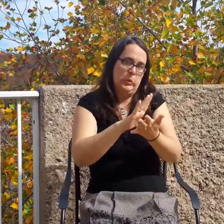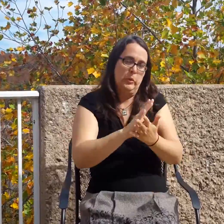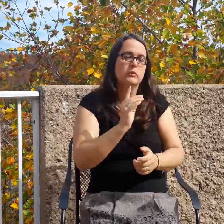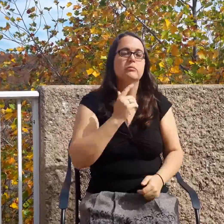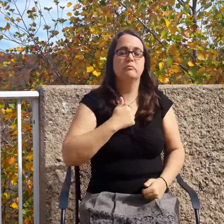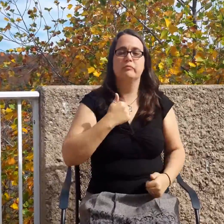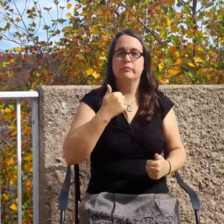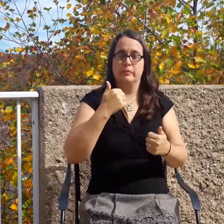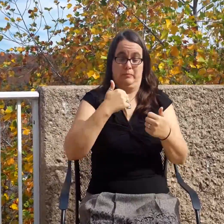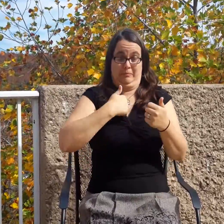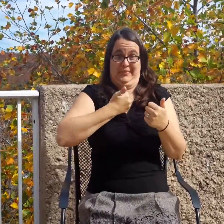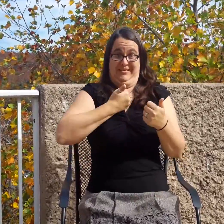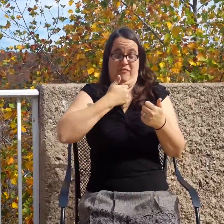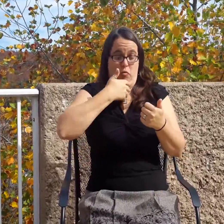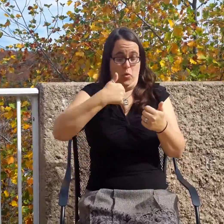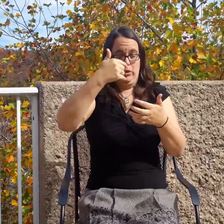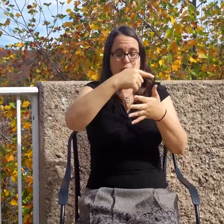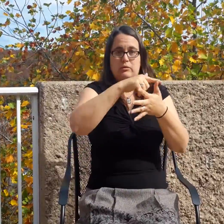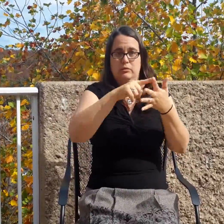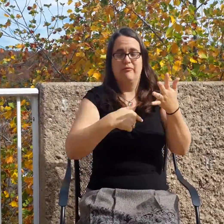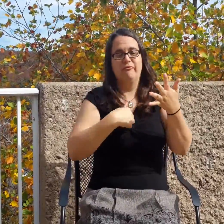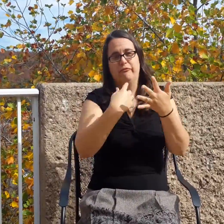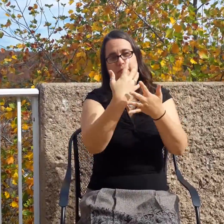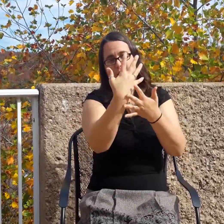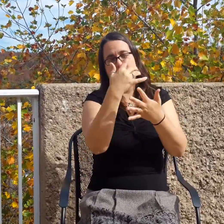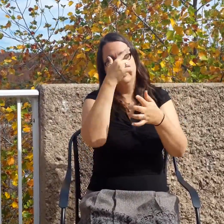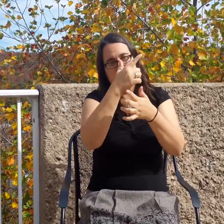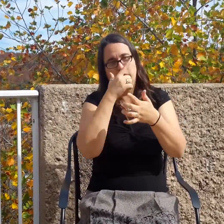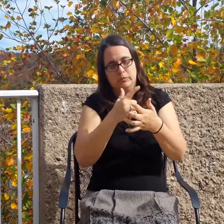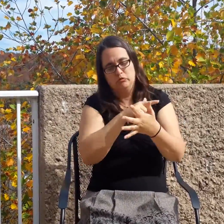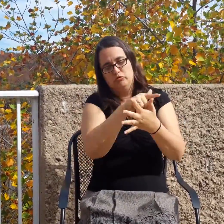I'm the oldest of five children, four sisters and one brother.